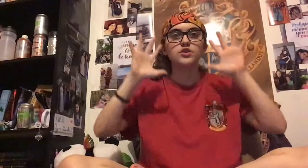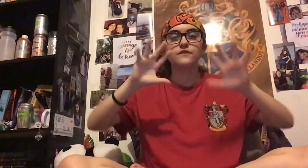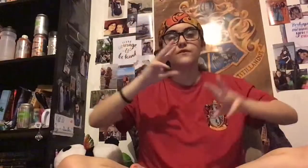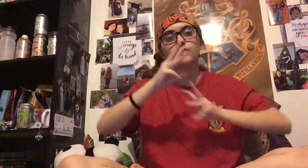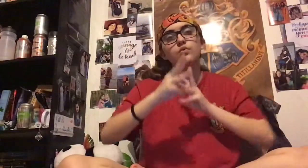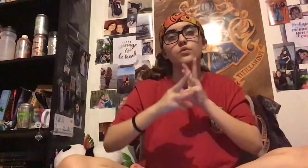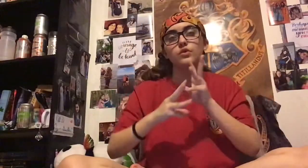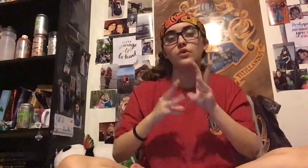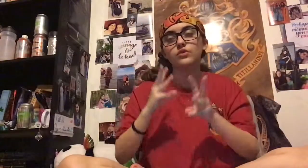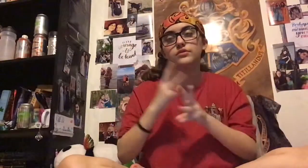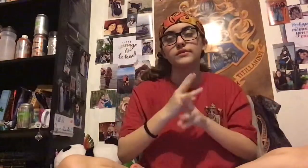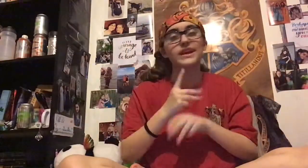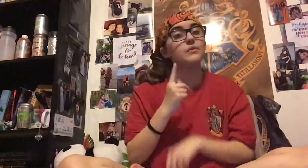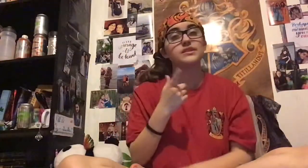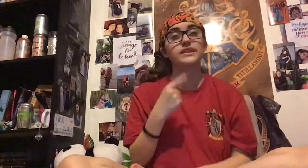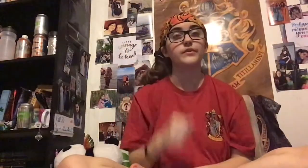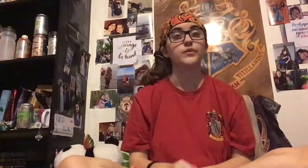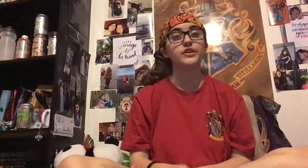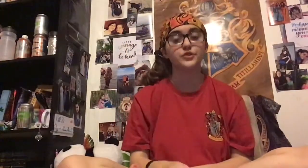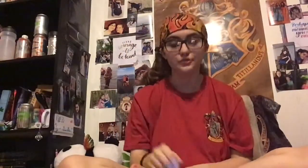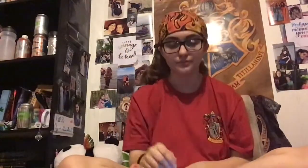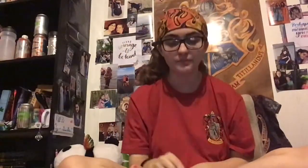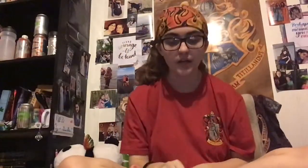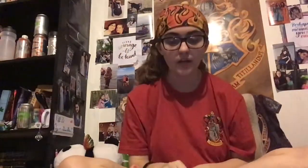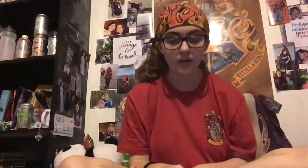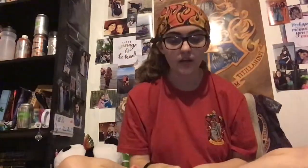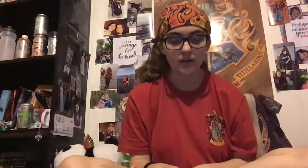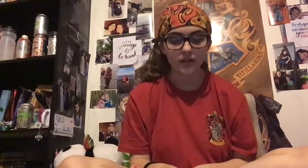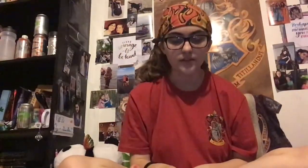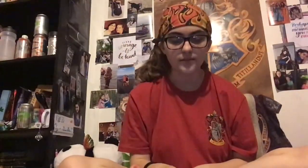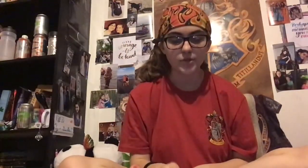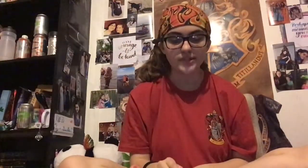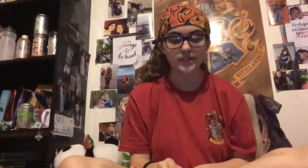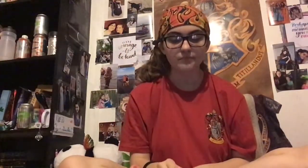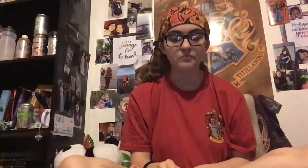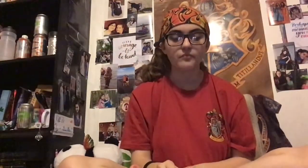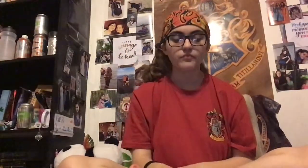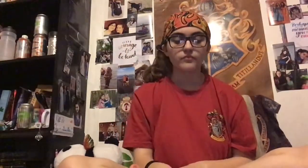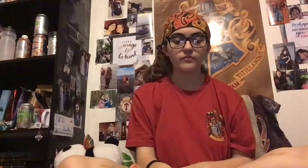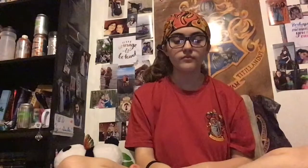World that wasn't even the right tune Gotta stop trying to sing